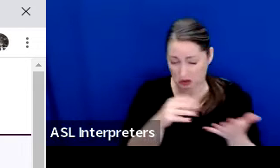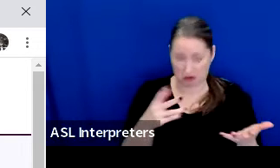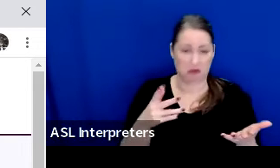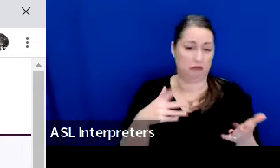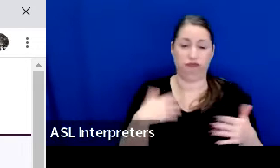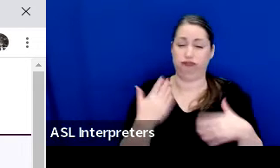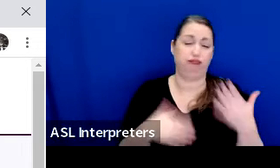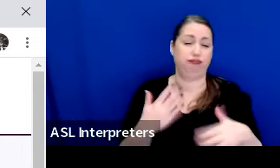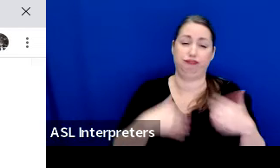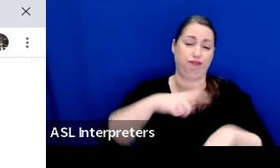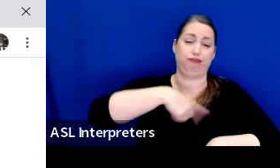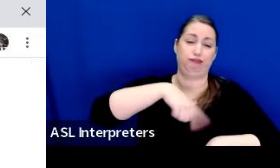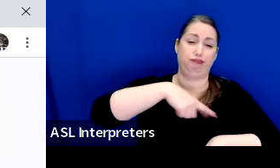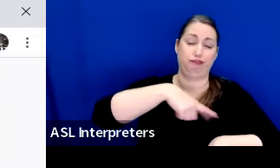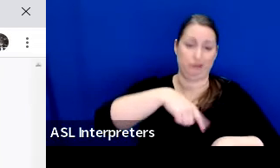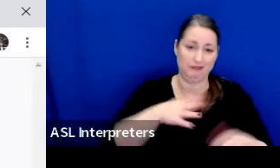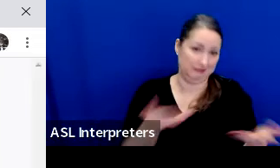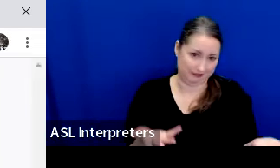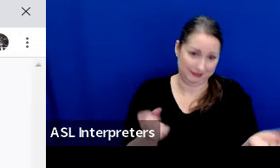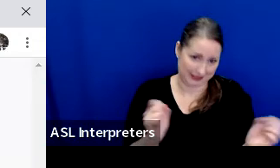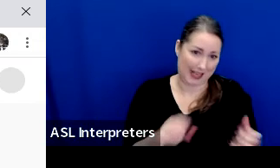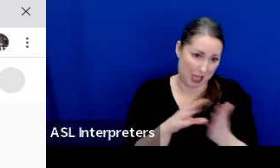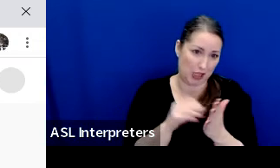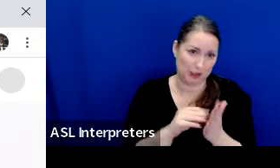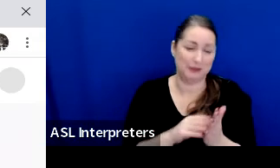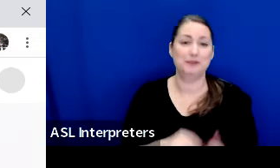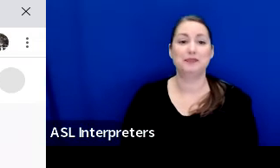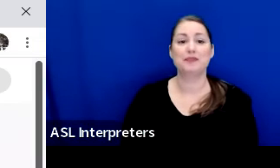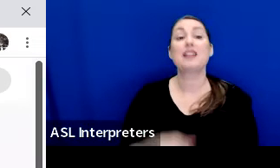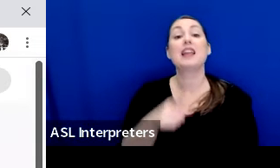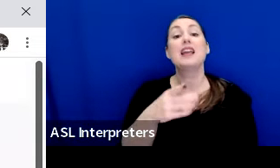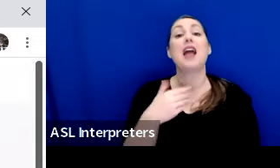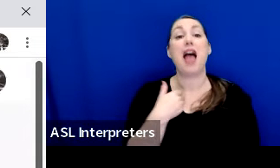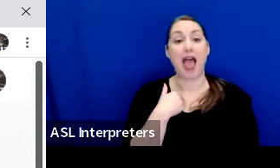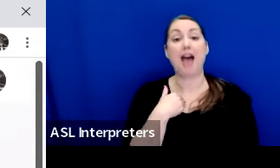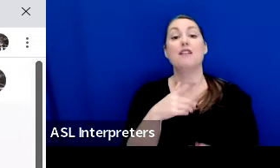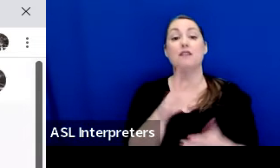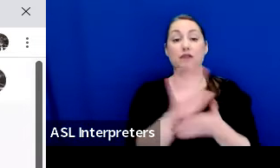there's a whole set for assessments settings, for example. And here's a 13 minute video on